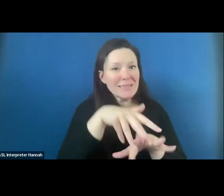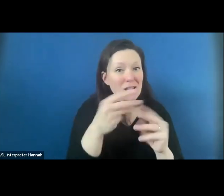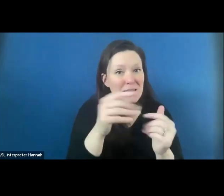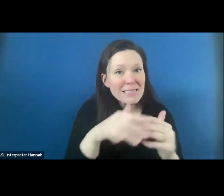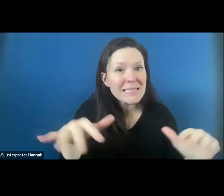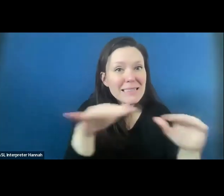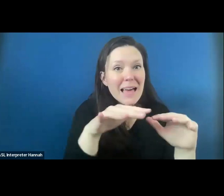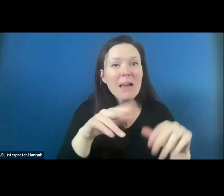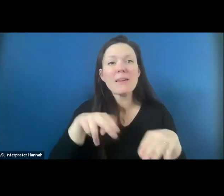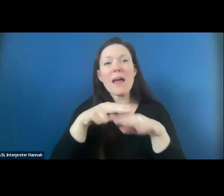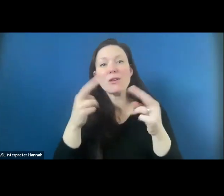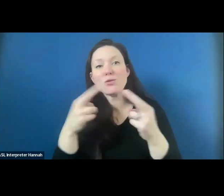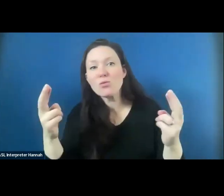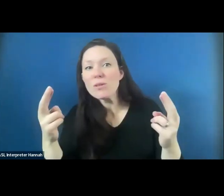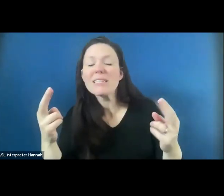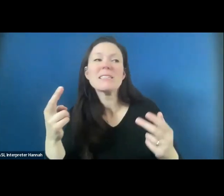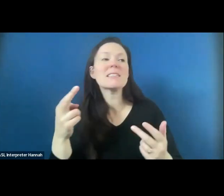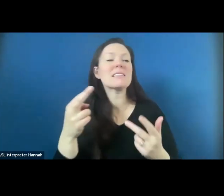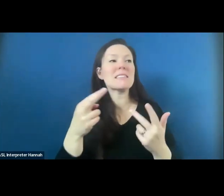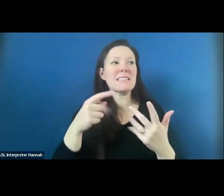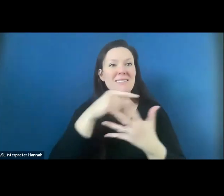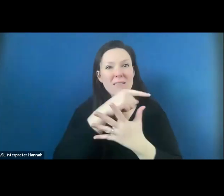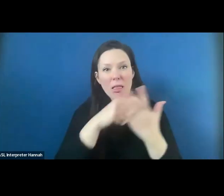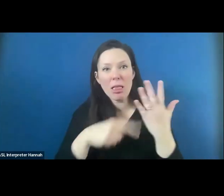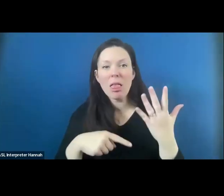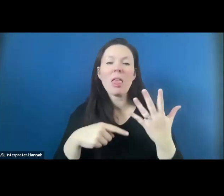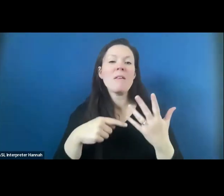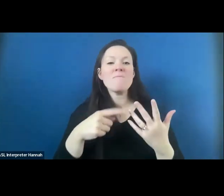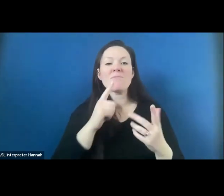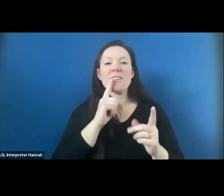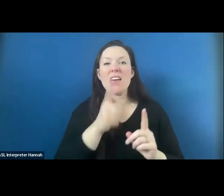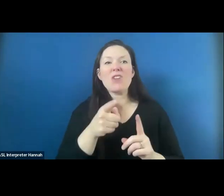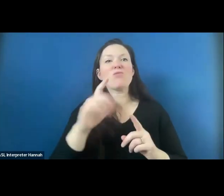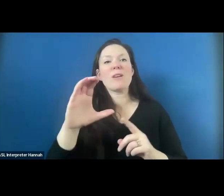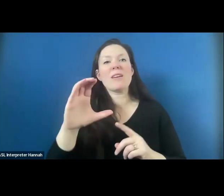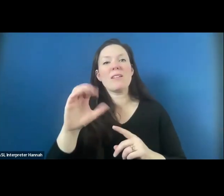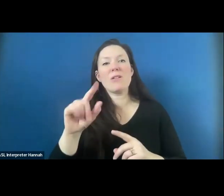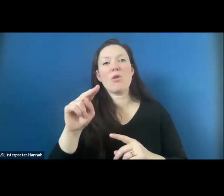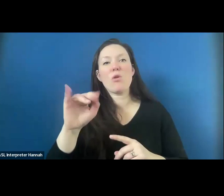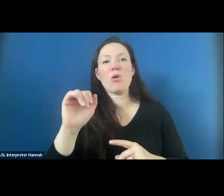resources, land grabs, displacement, and imposition of colonial conservation without respecting indigenous